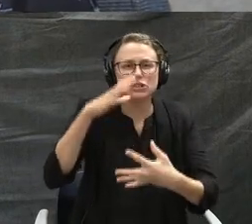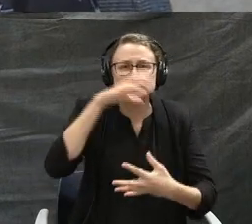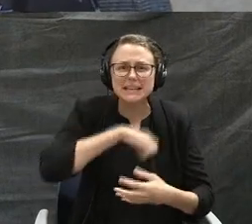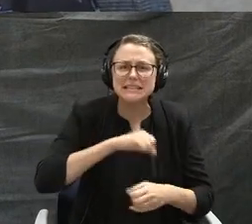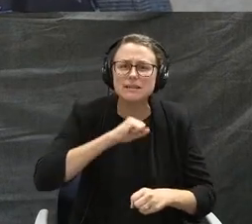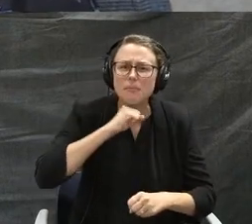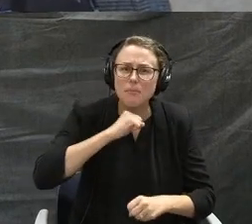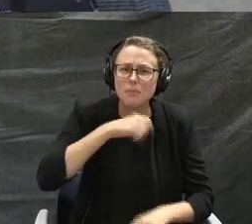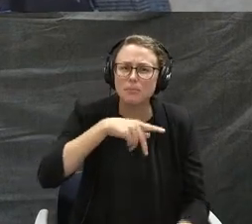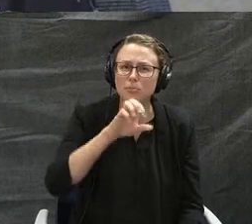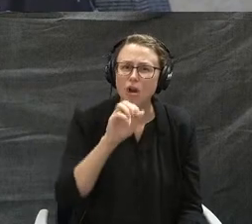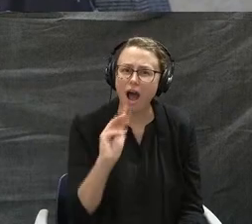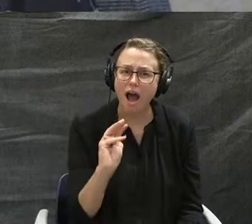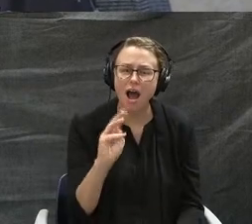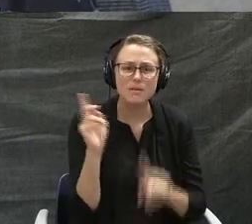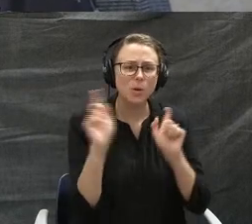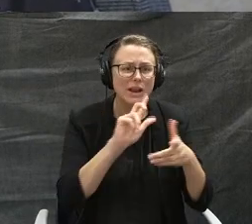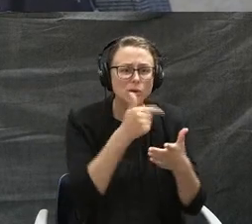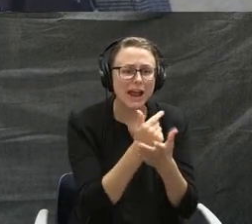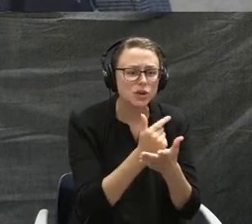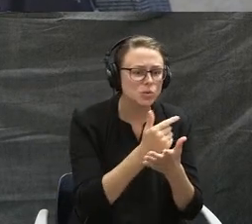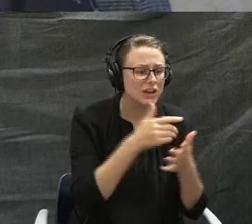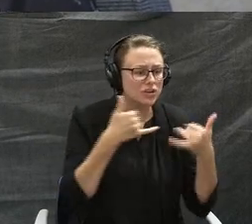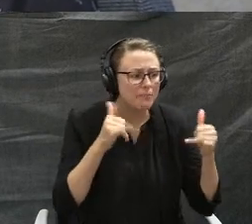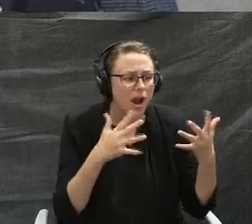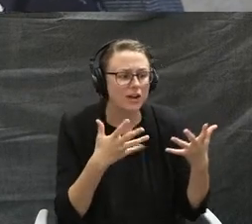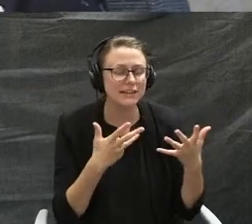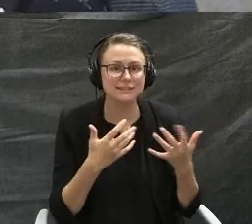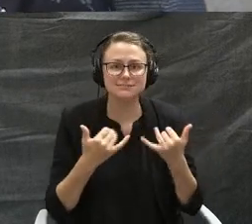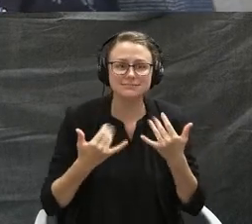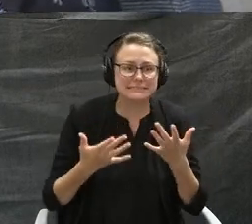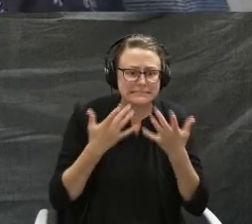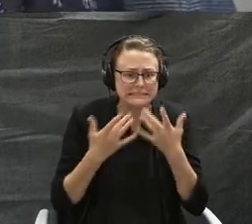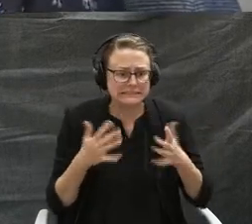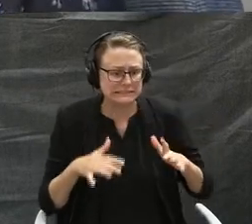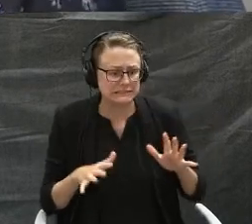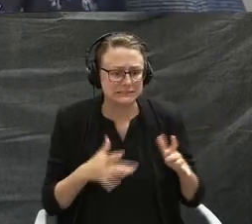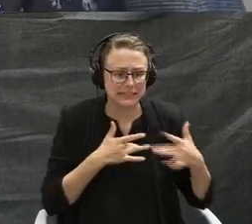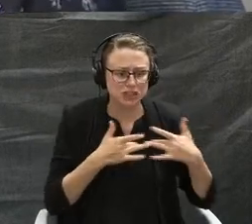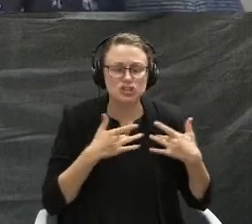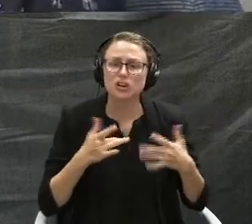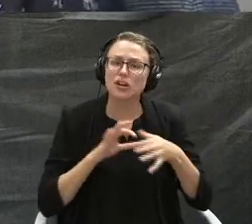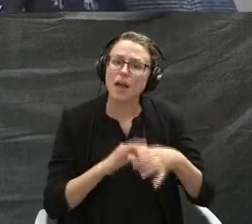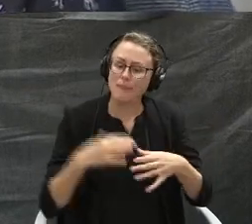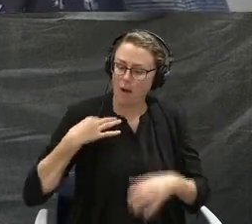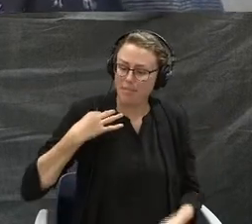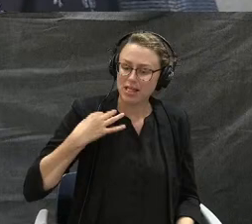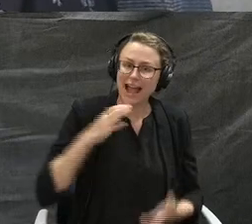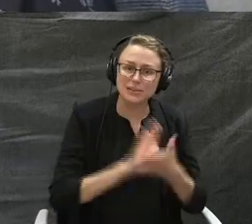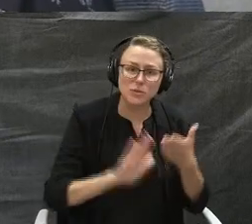They're anxious about applying to colleges that they cannot visit. They need to interact in person with their peers at least